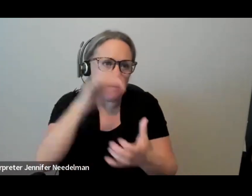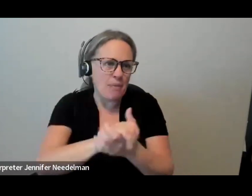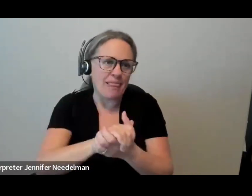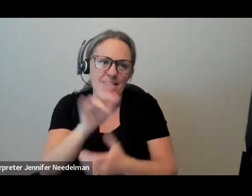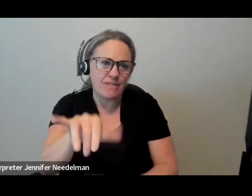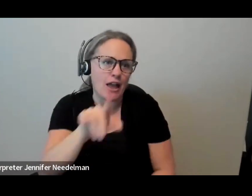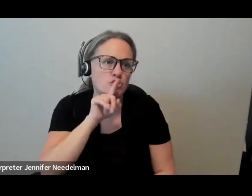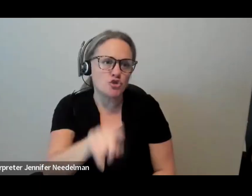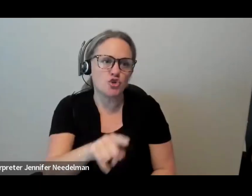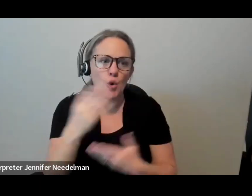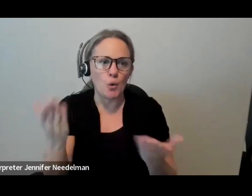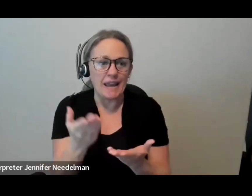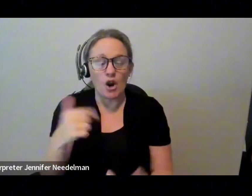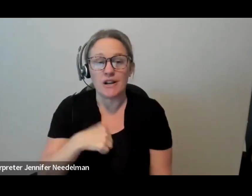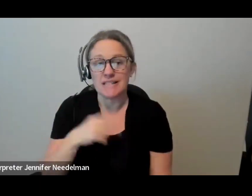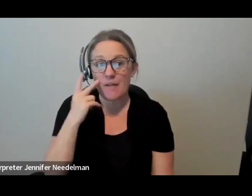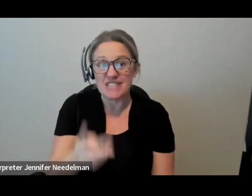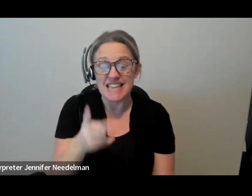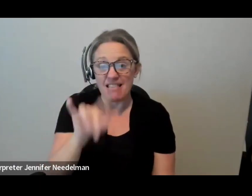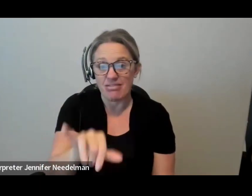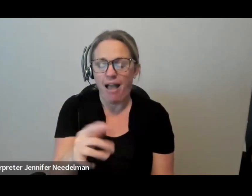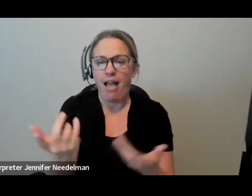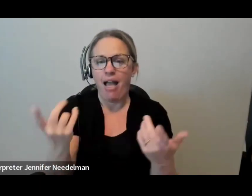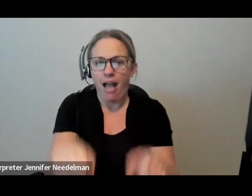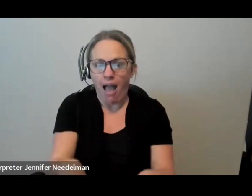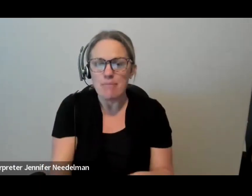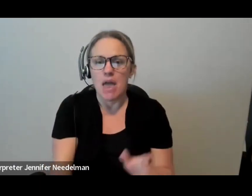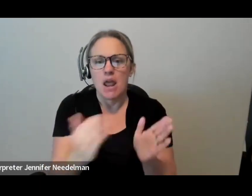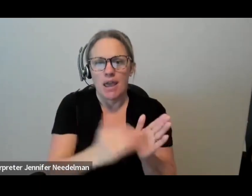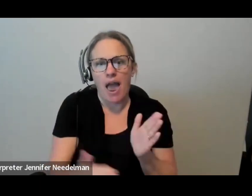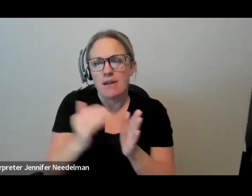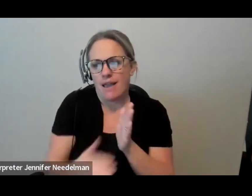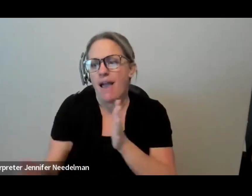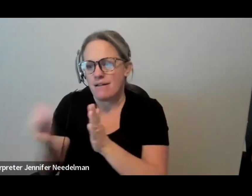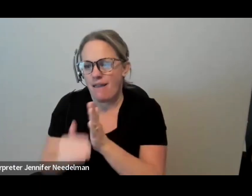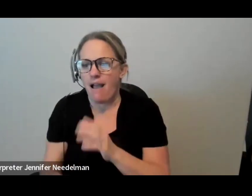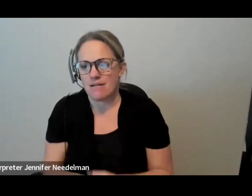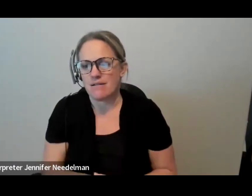because I've seen it happen time and time again. But I also think the energy of